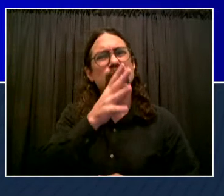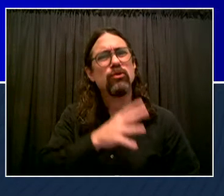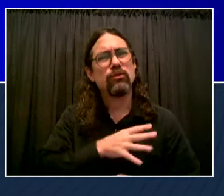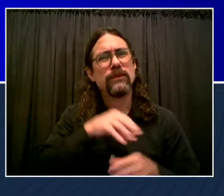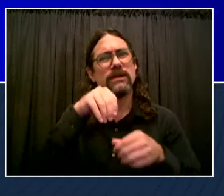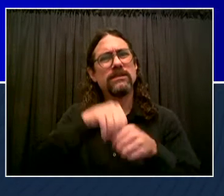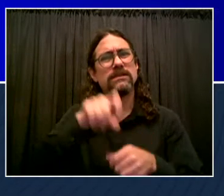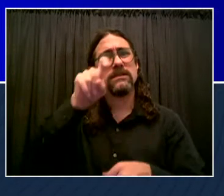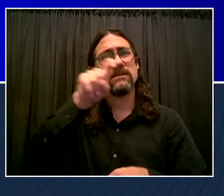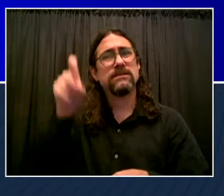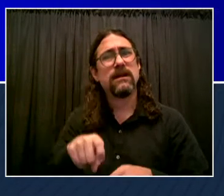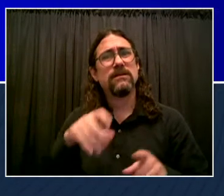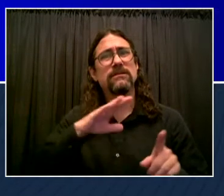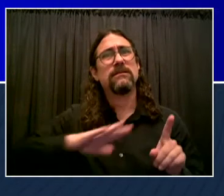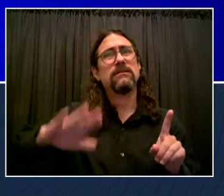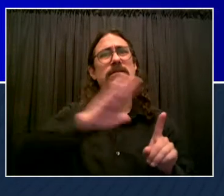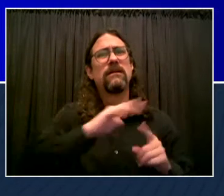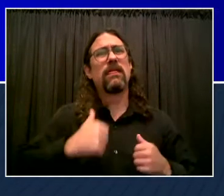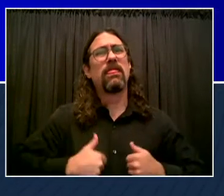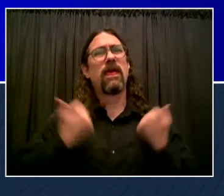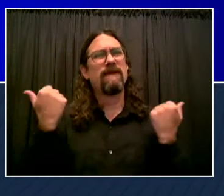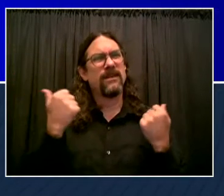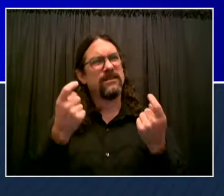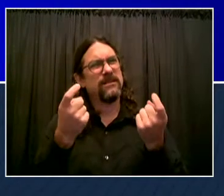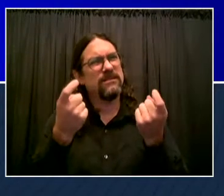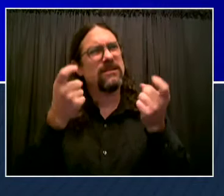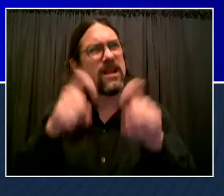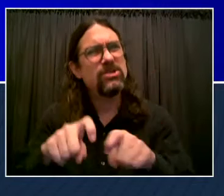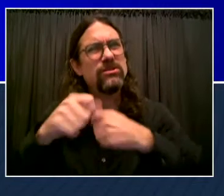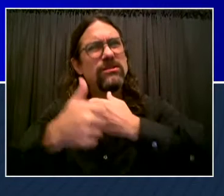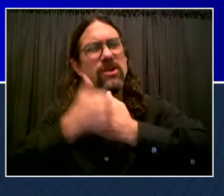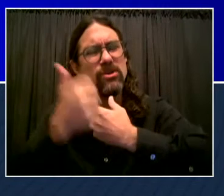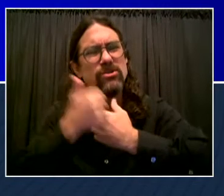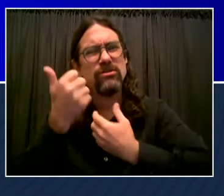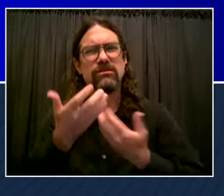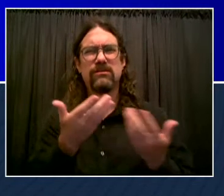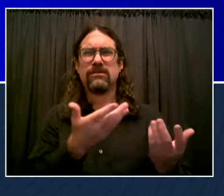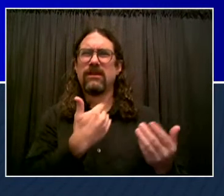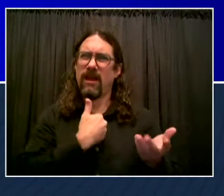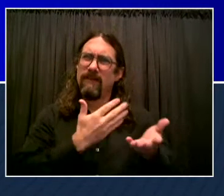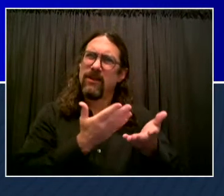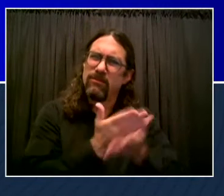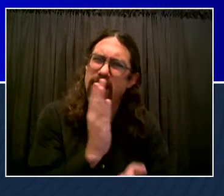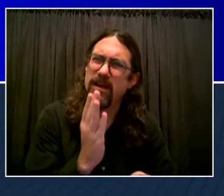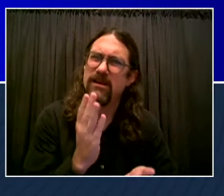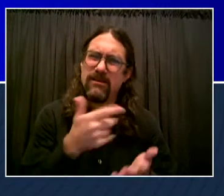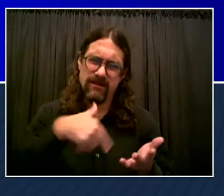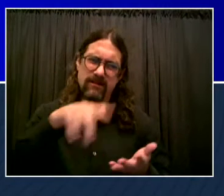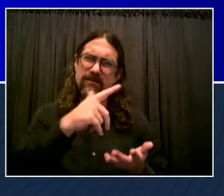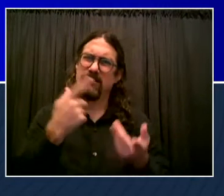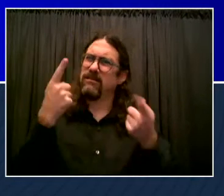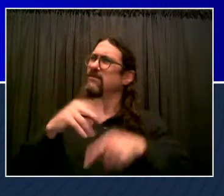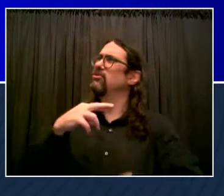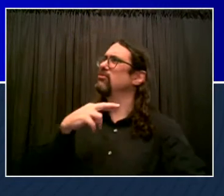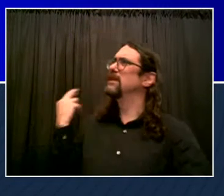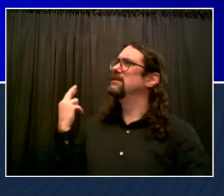LIVES OF WOMEN IN TAXES, IMMEDIATELY. IT WILL CERTAINLY ENDANGER THE RIGHTS THAT